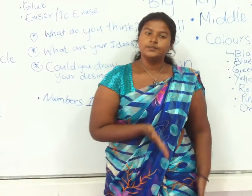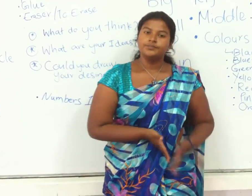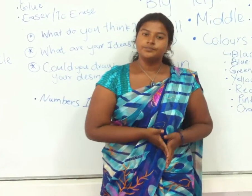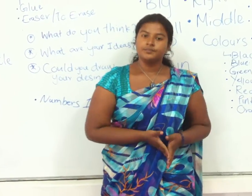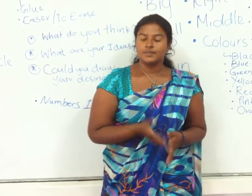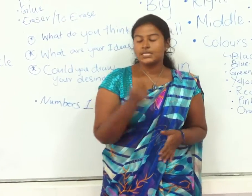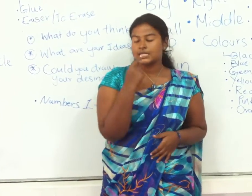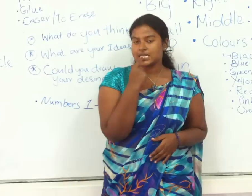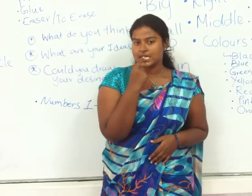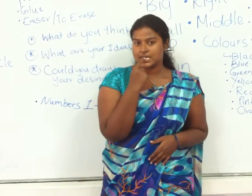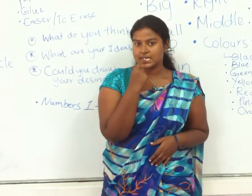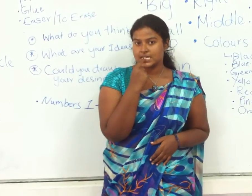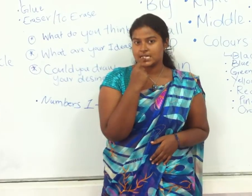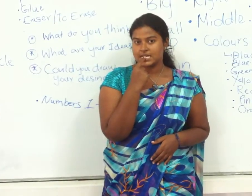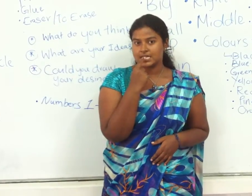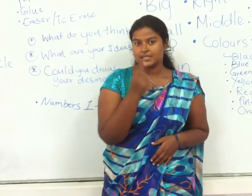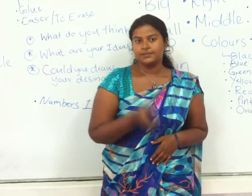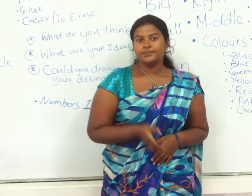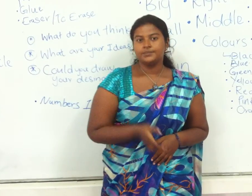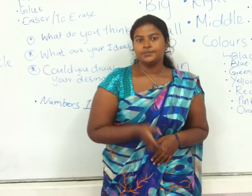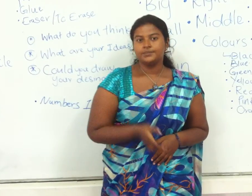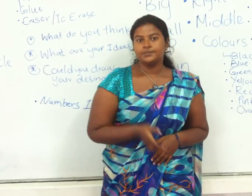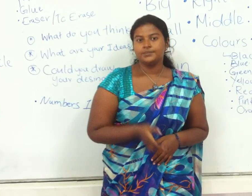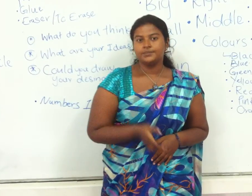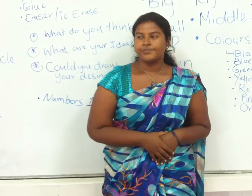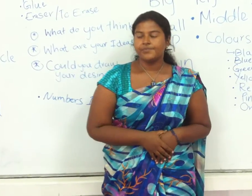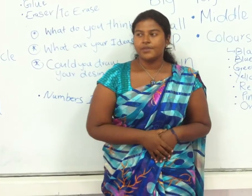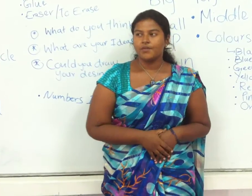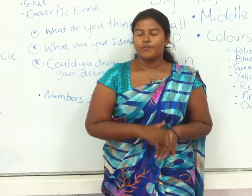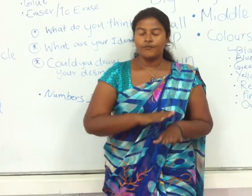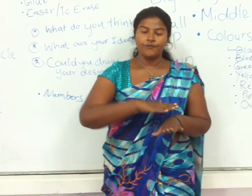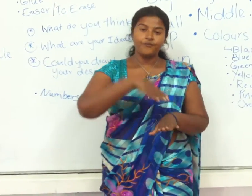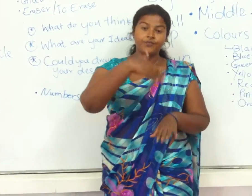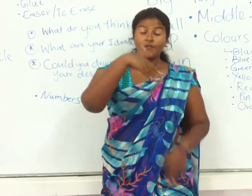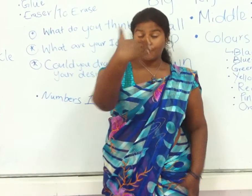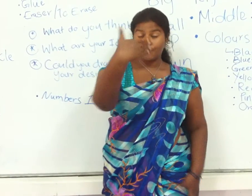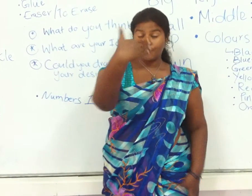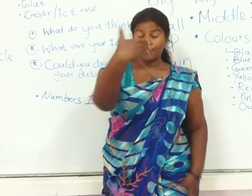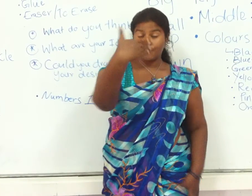white front